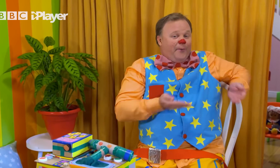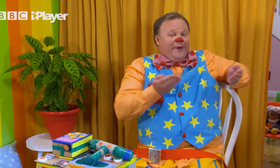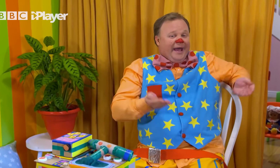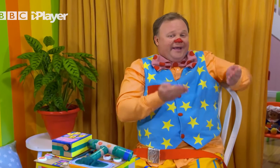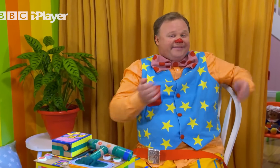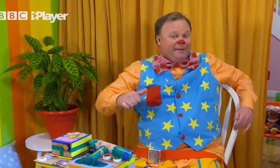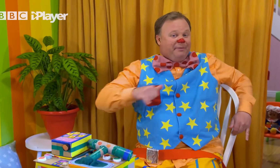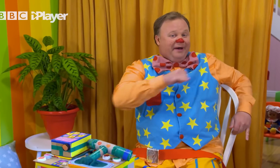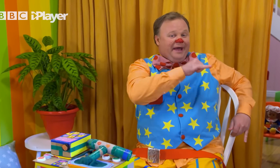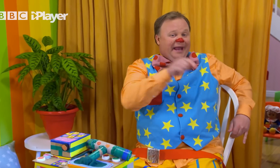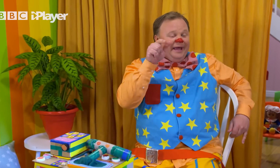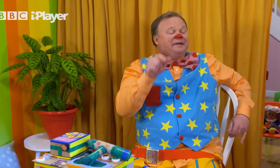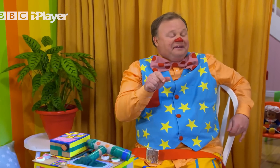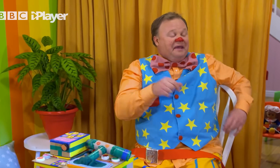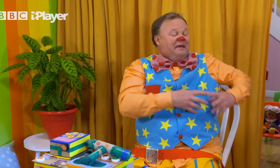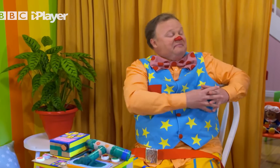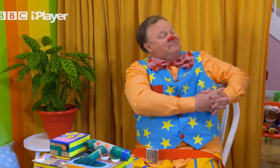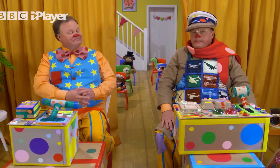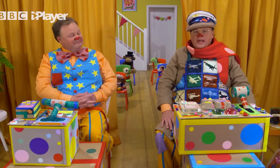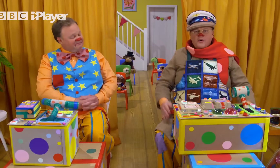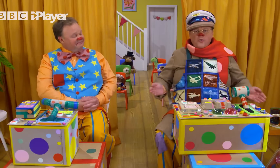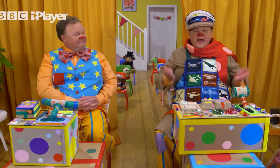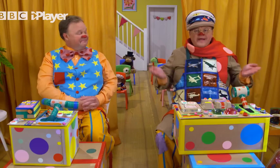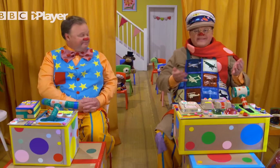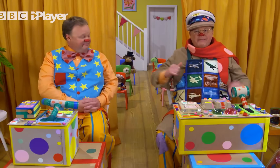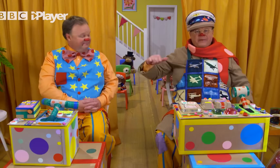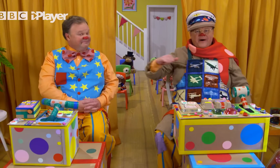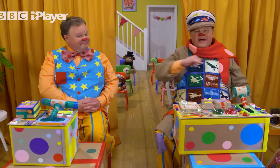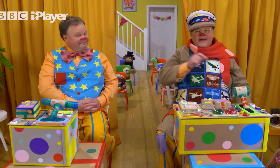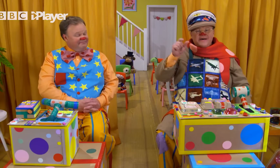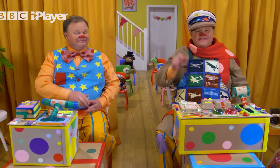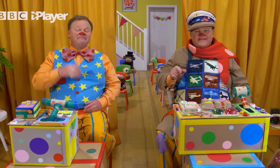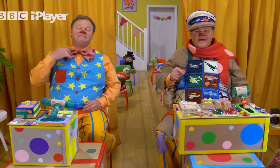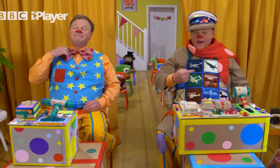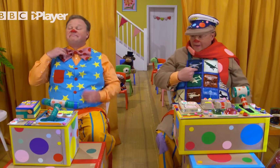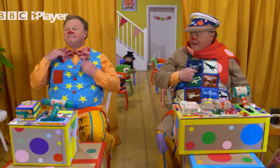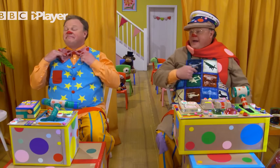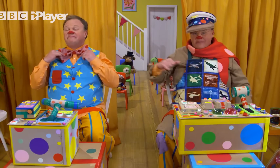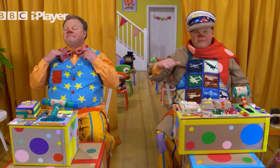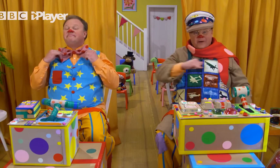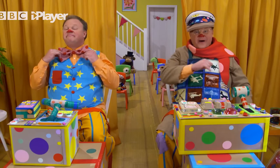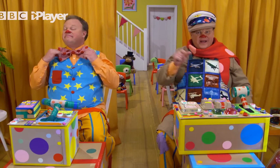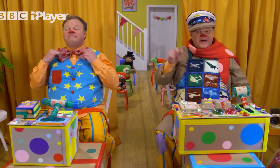where's the pilot where's the pilot i'm the pilot